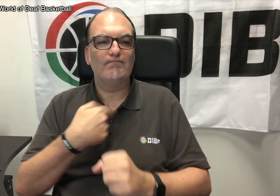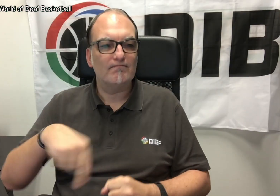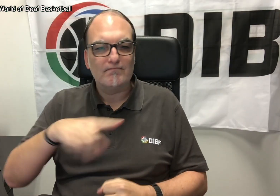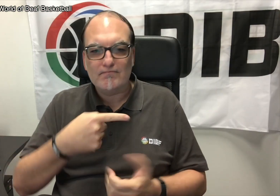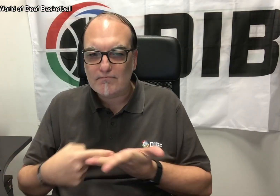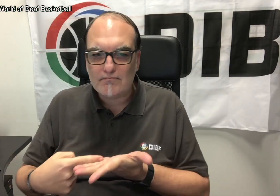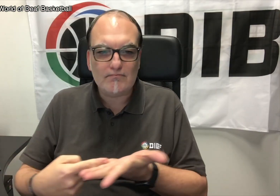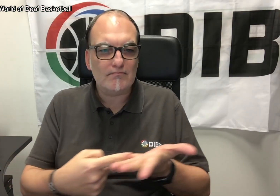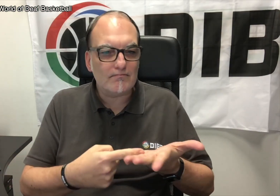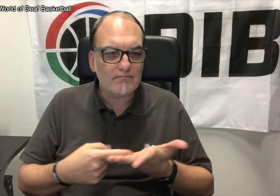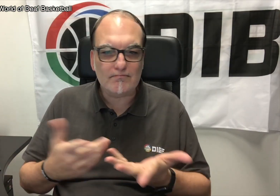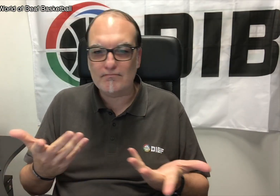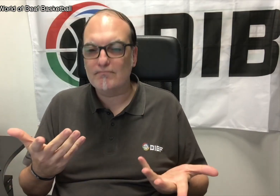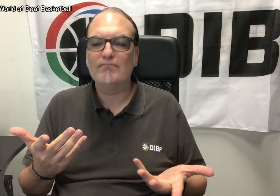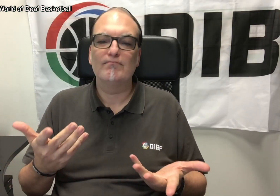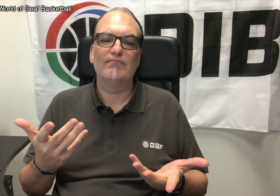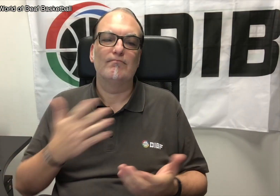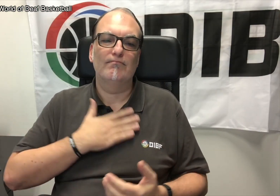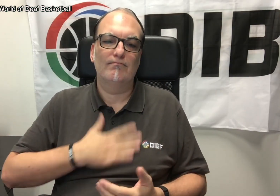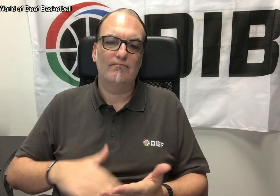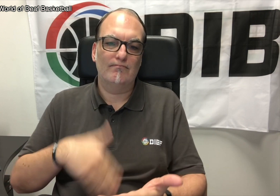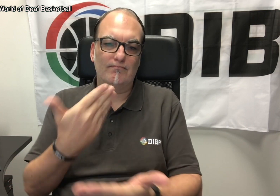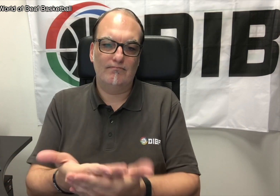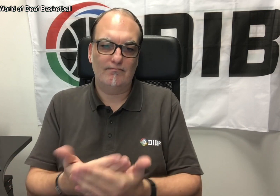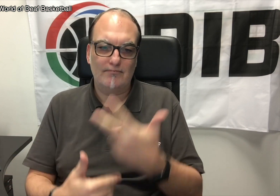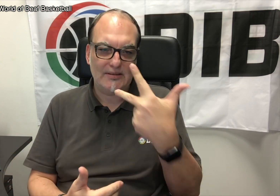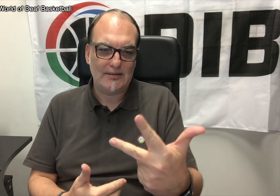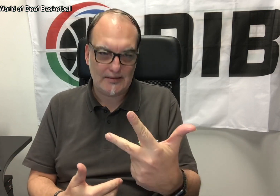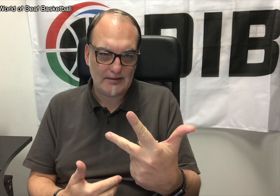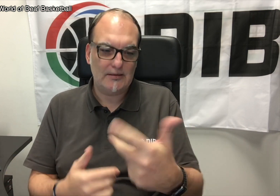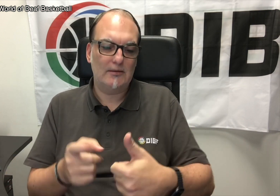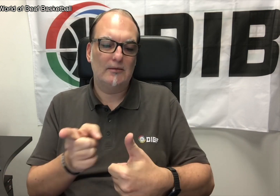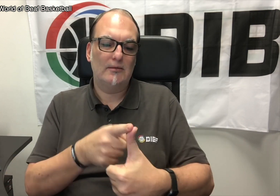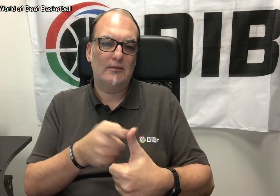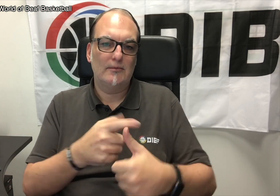After deliberations, delegates decided on three things: